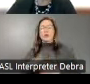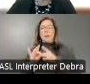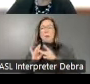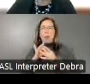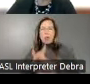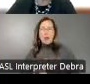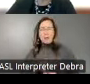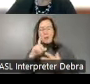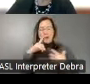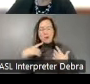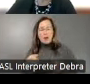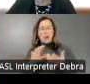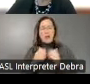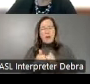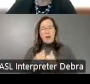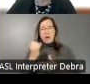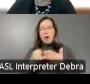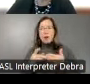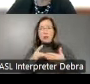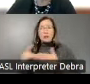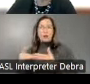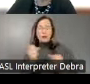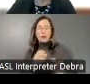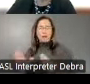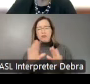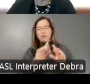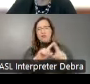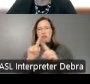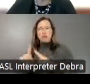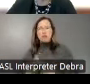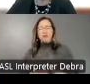through arts-driven strategies from a range of artistic disciplines. They demonstrate